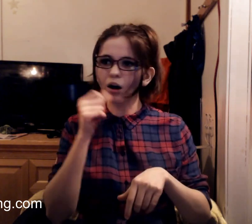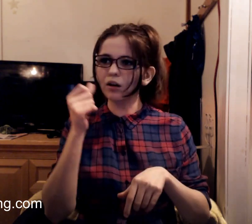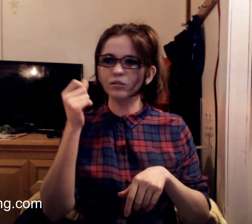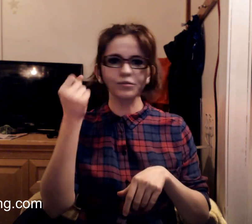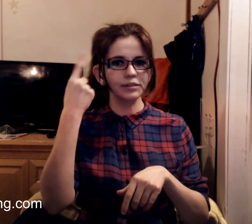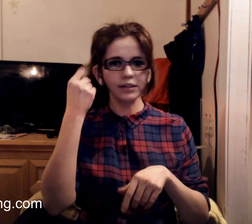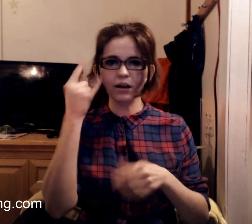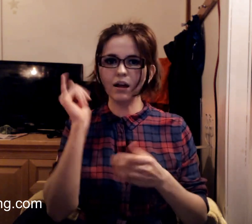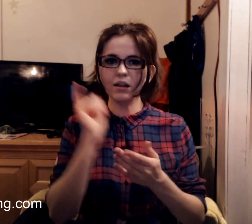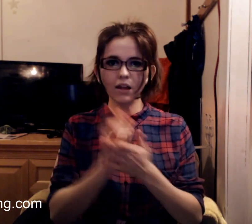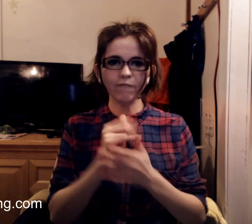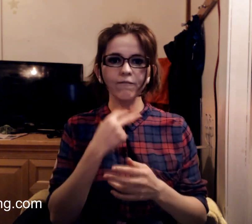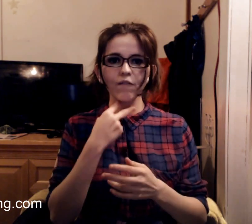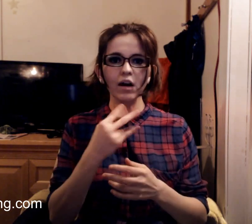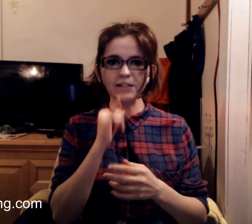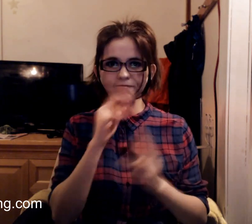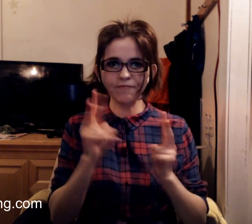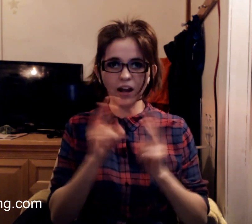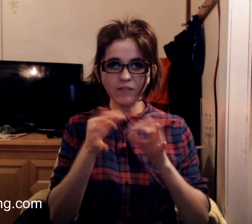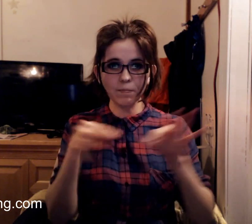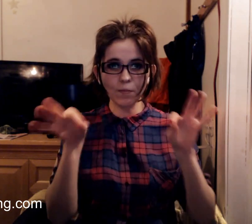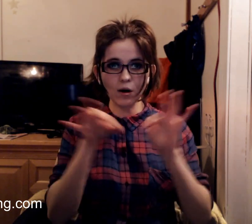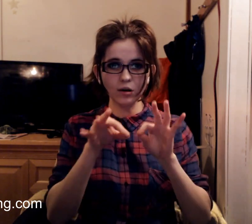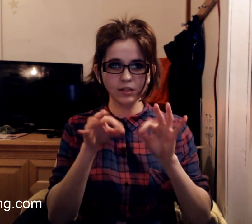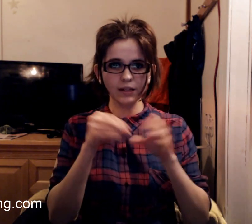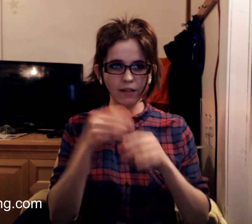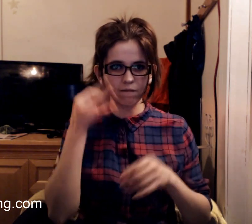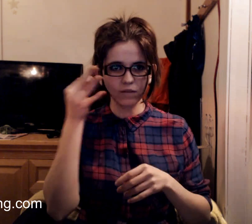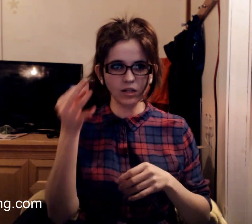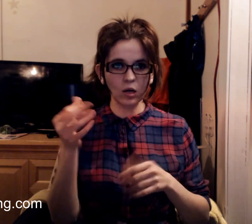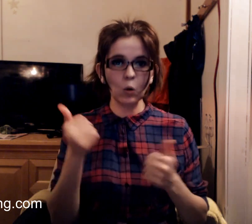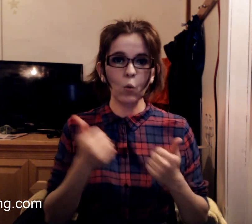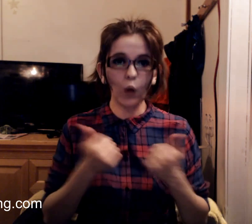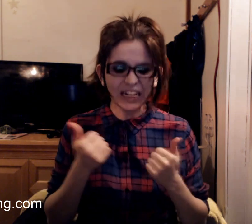I didn't understand that voicing was very important in the future WHICH